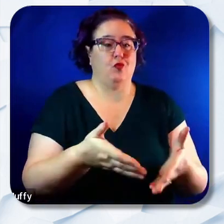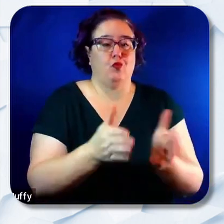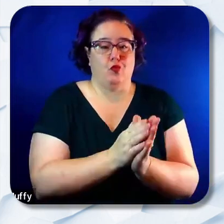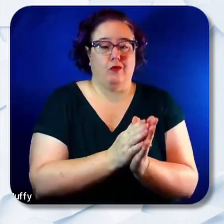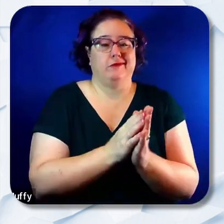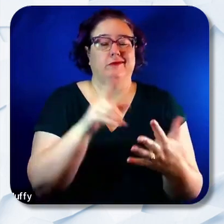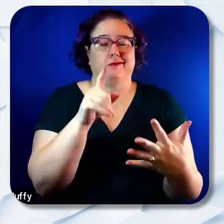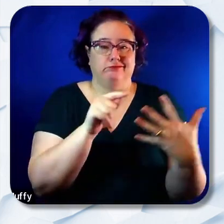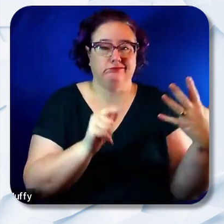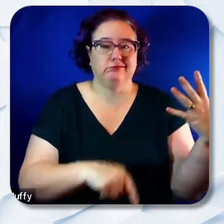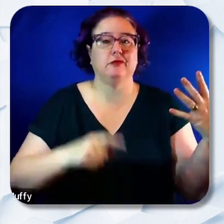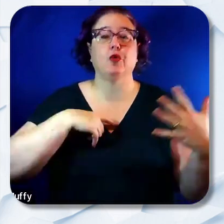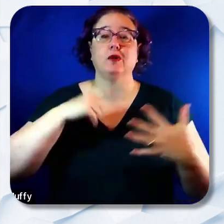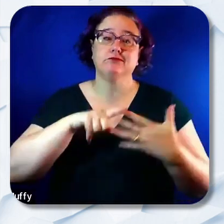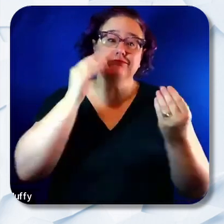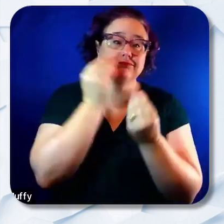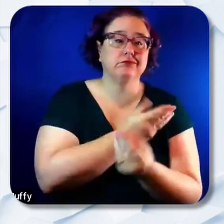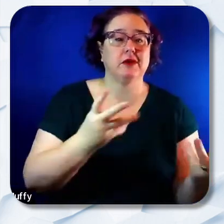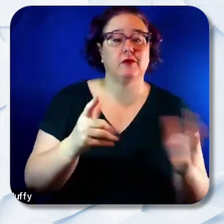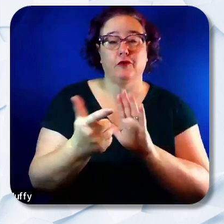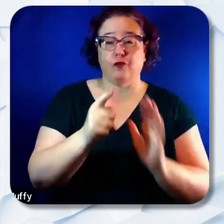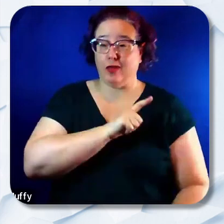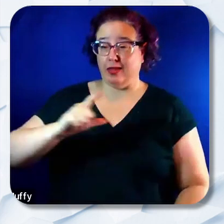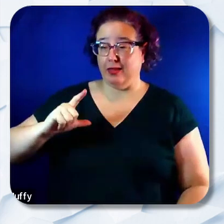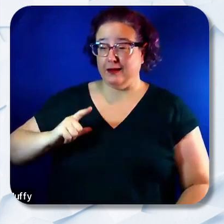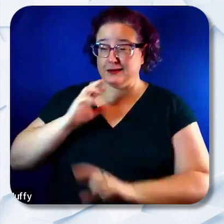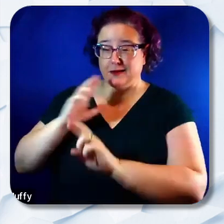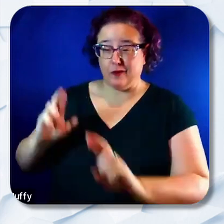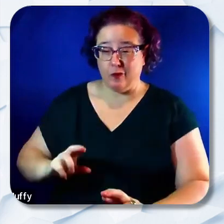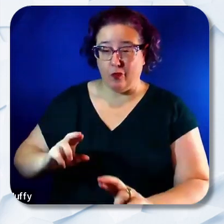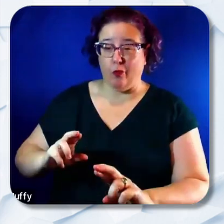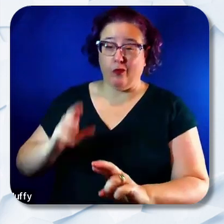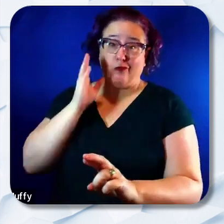in the legislative report to justify future funding opportunities and to confirm funding